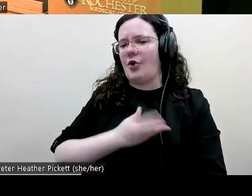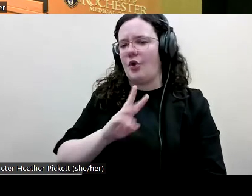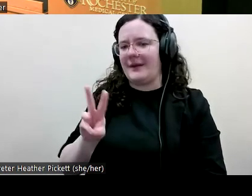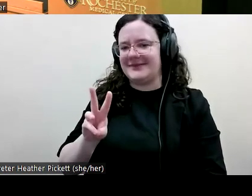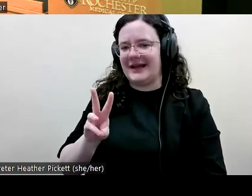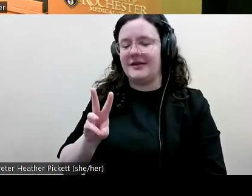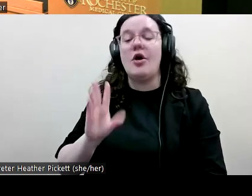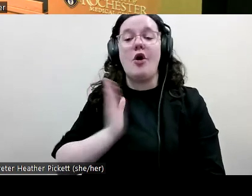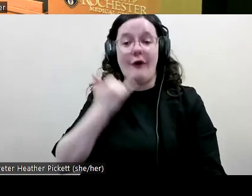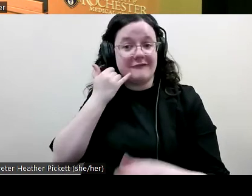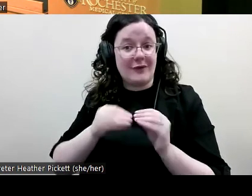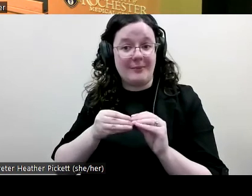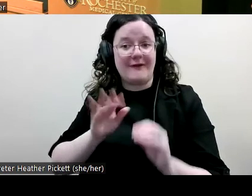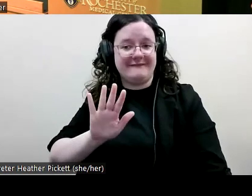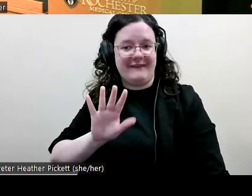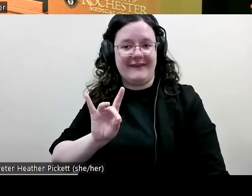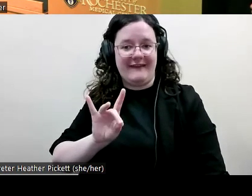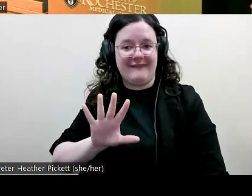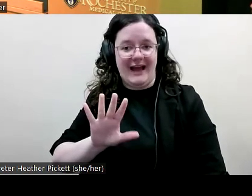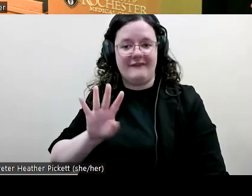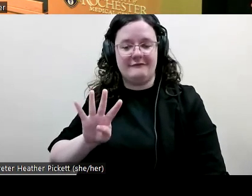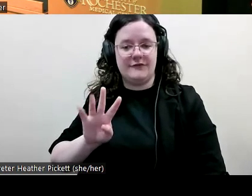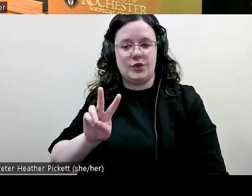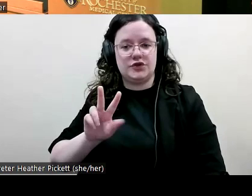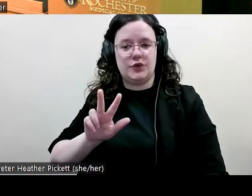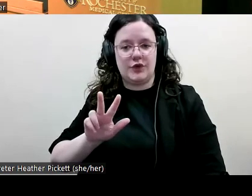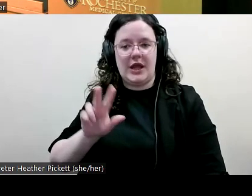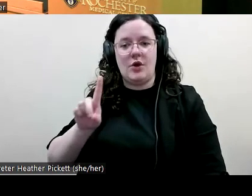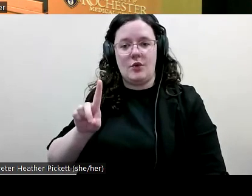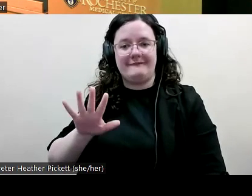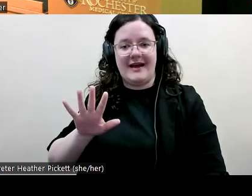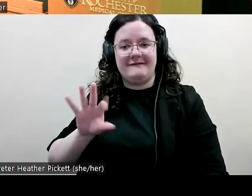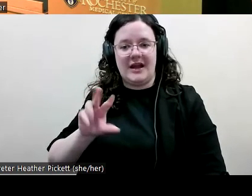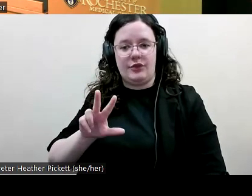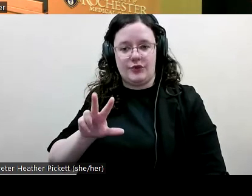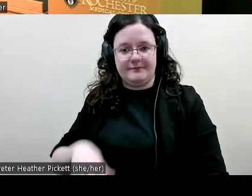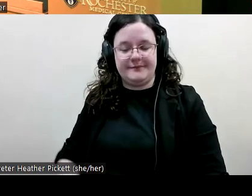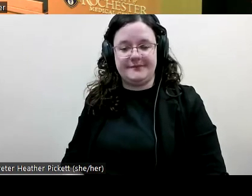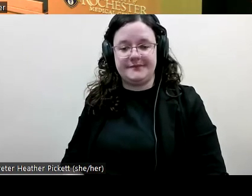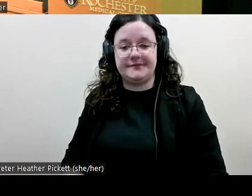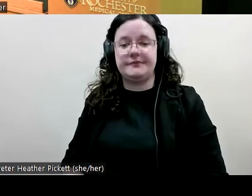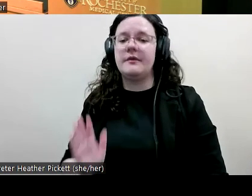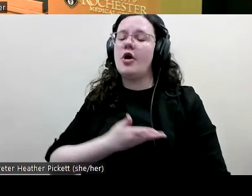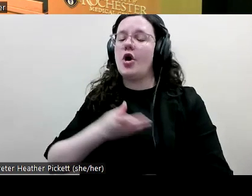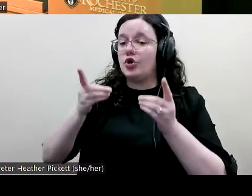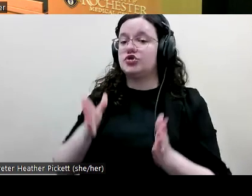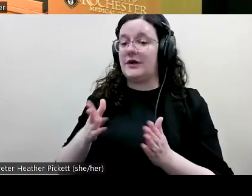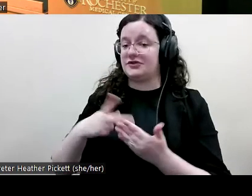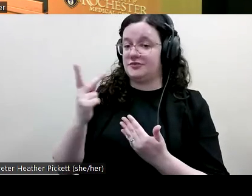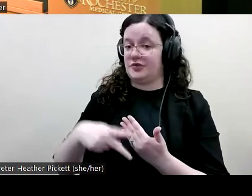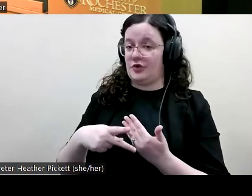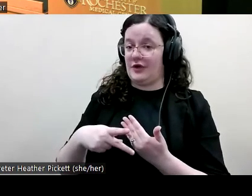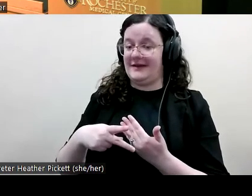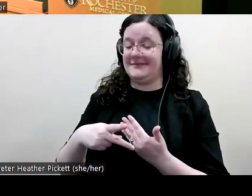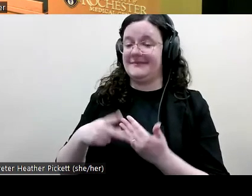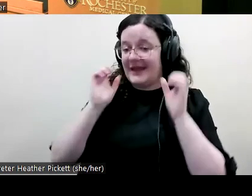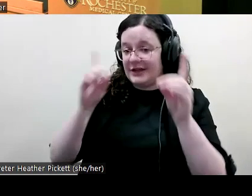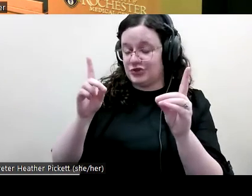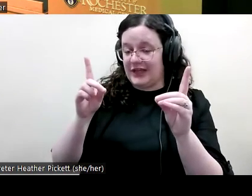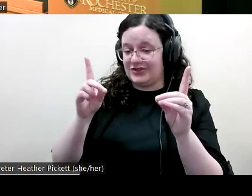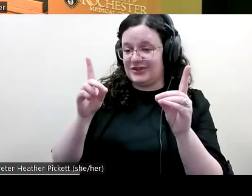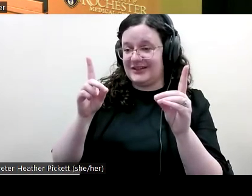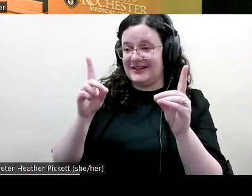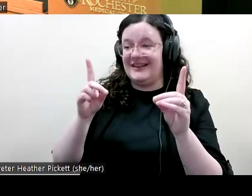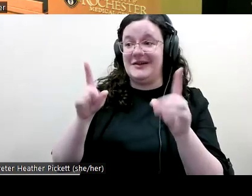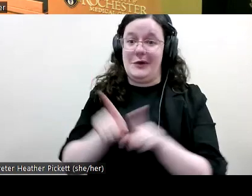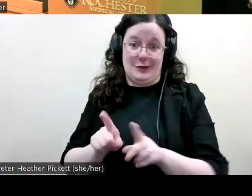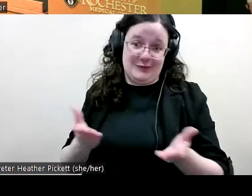585 4231 1593 and our director of programs and education is right here today to Beth Winslow